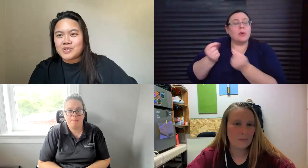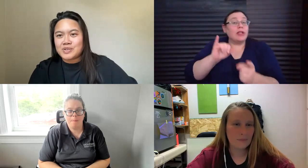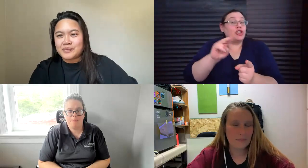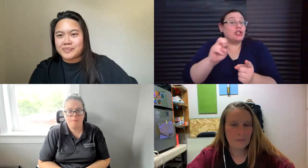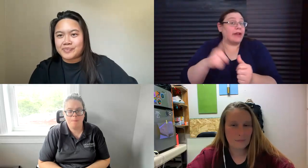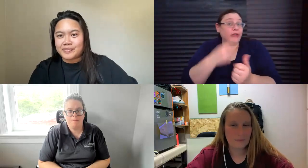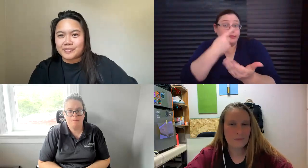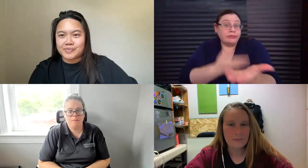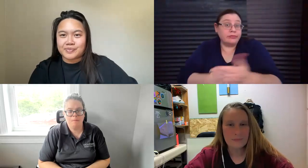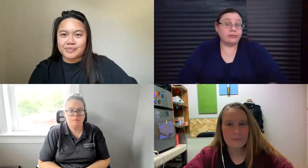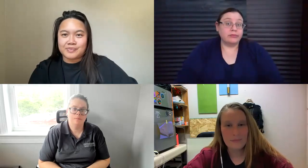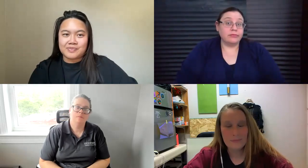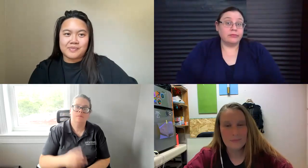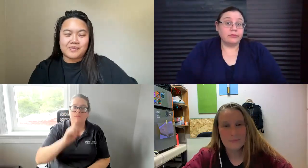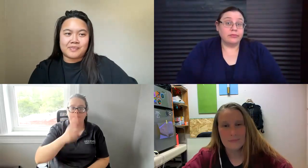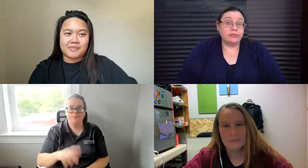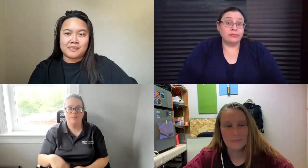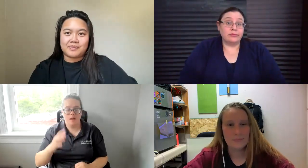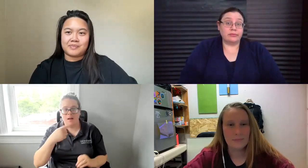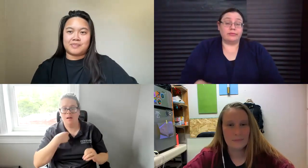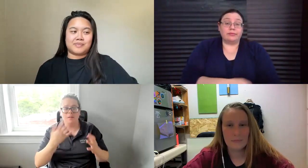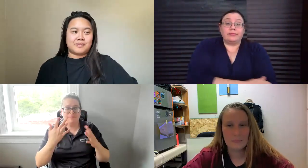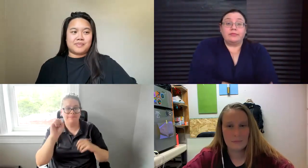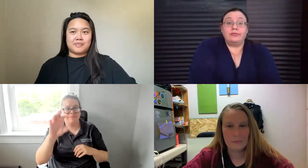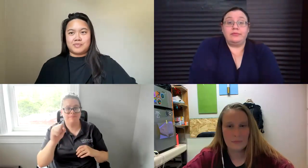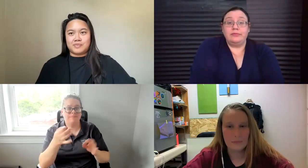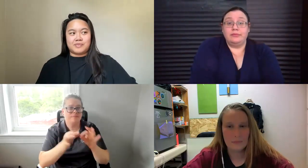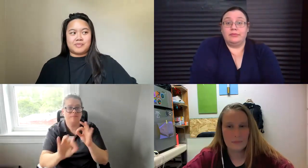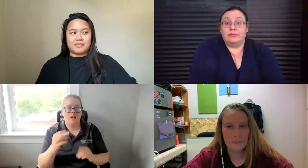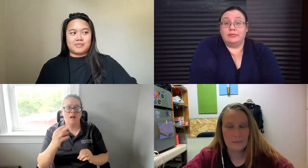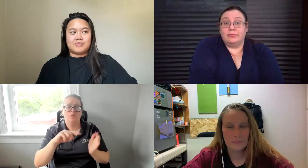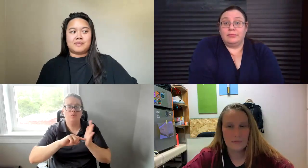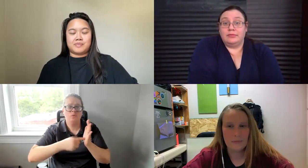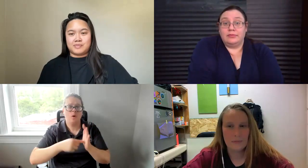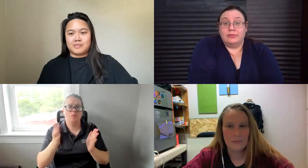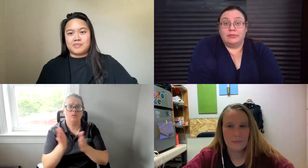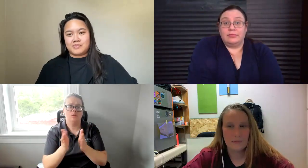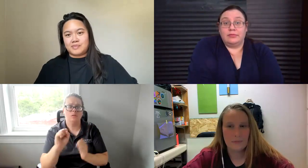Sure.